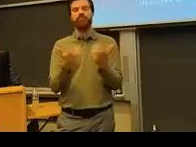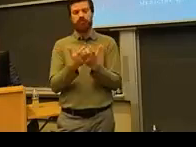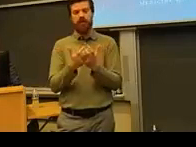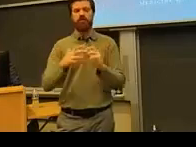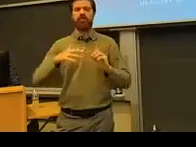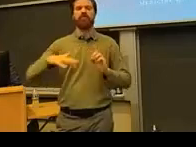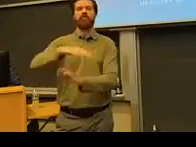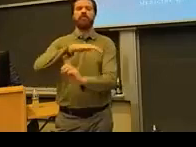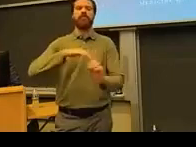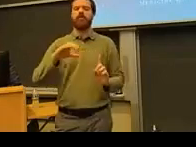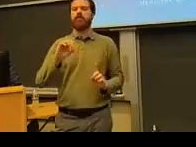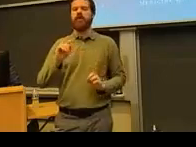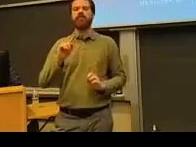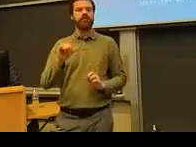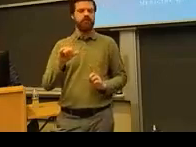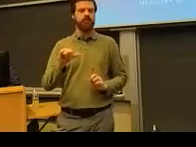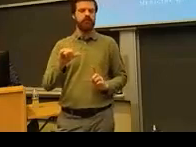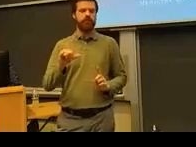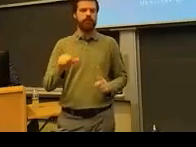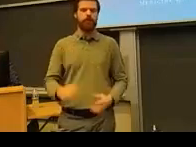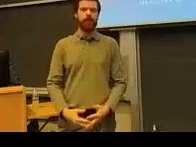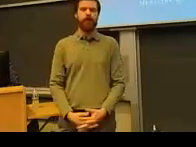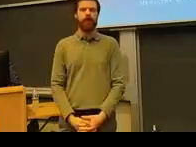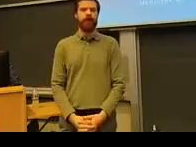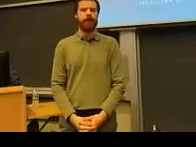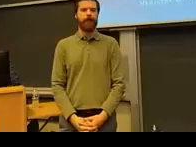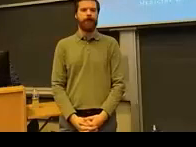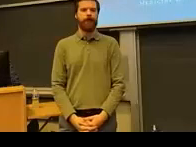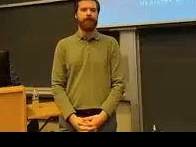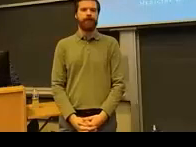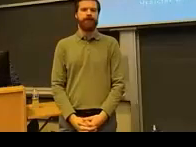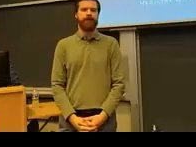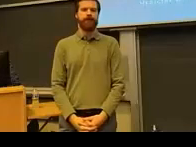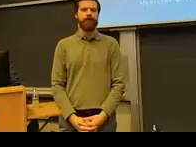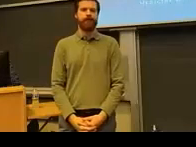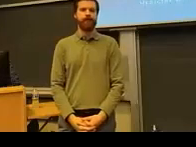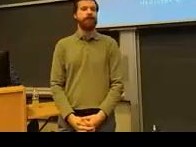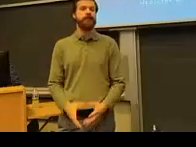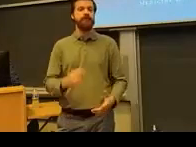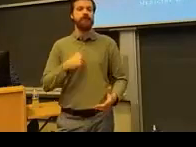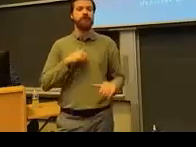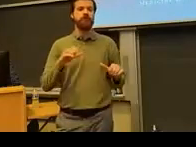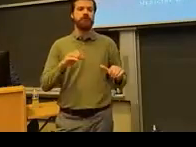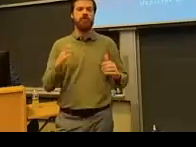County and I think we we've done a reasonable job there you can see on